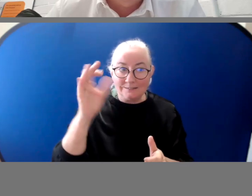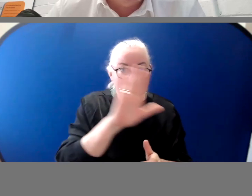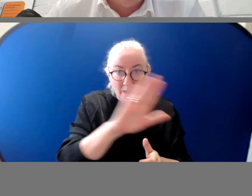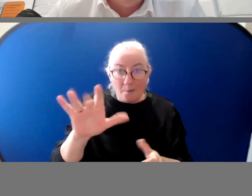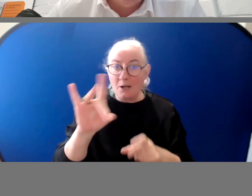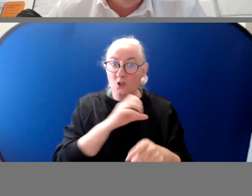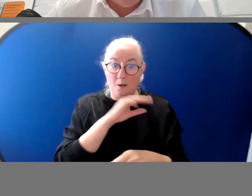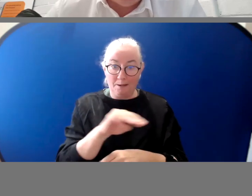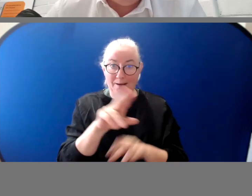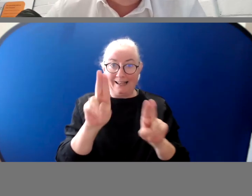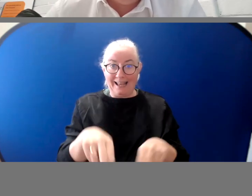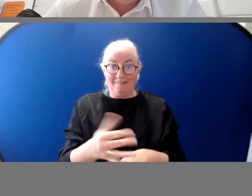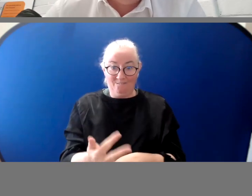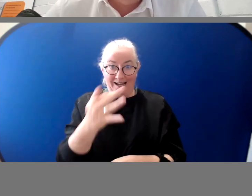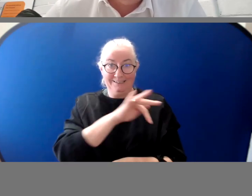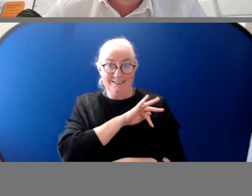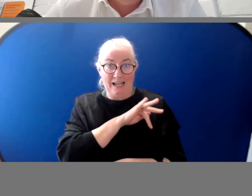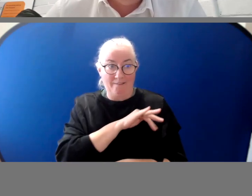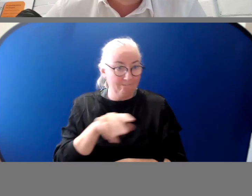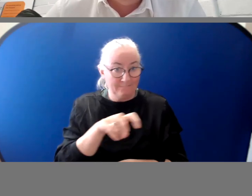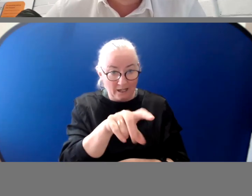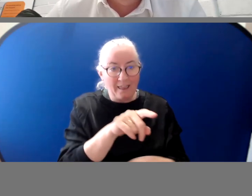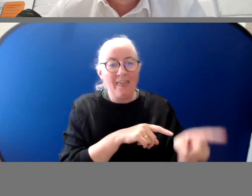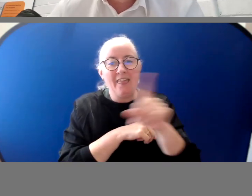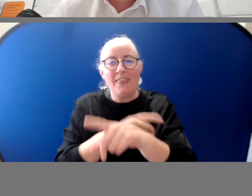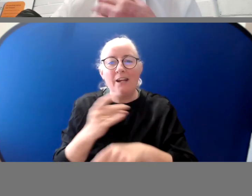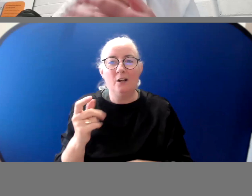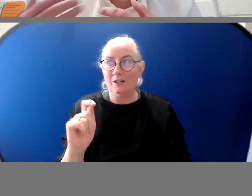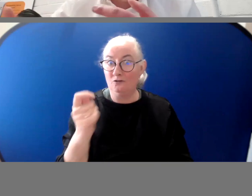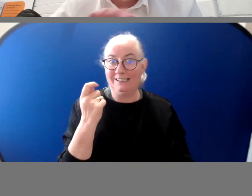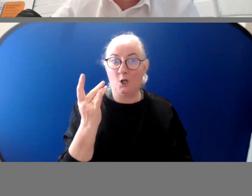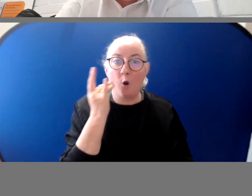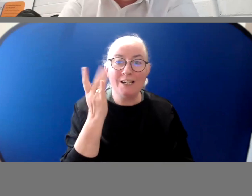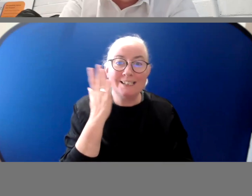doors themselves and again this was in a hotel a recent hotel so they use a lot of gold in the